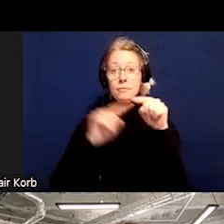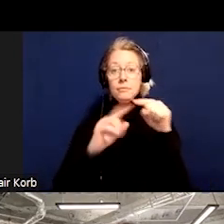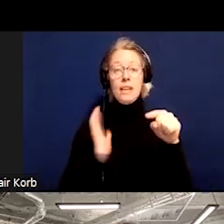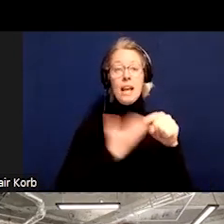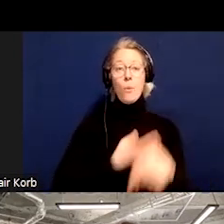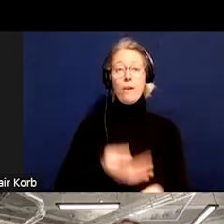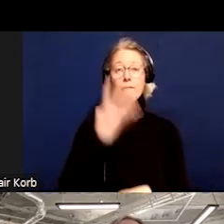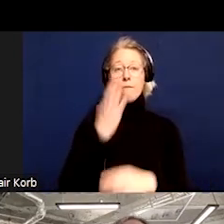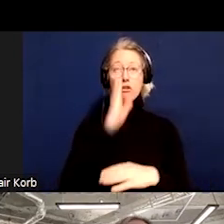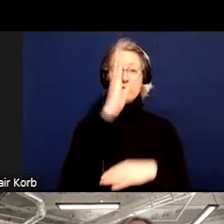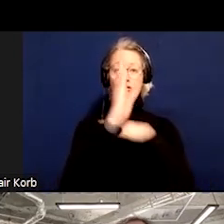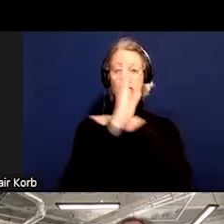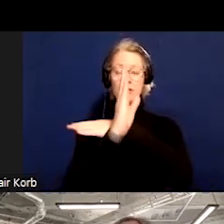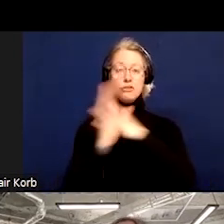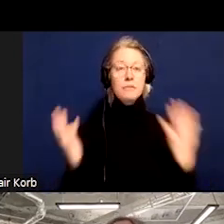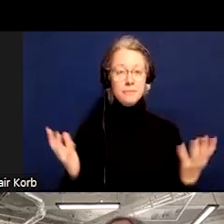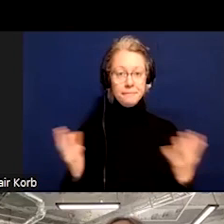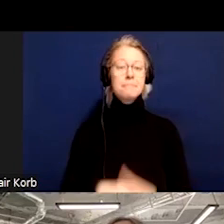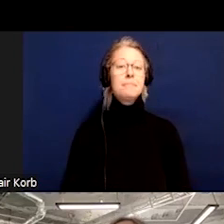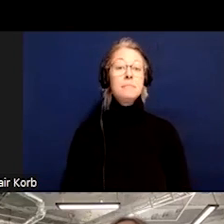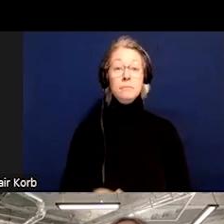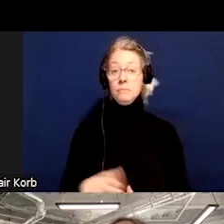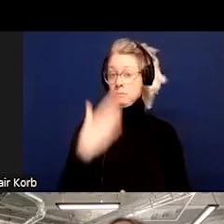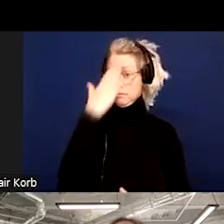Sometimes, you know, for those of you who are familiar with strategic planning, we talk